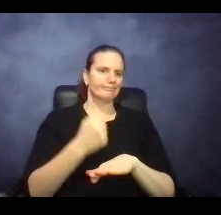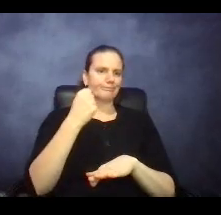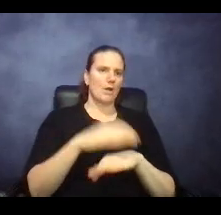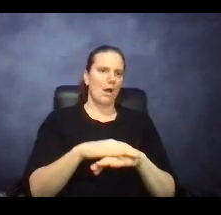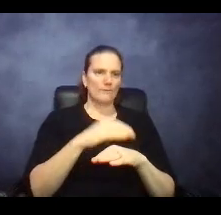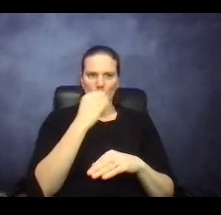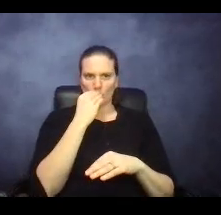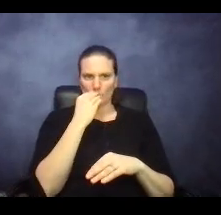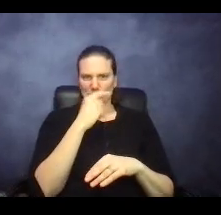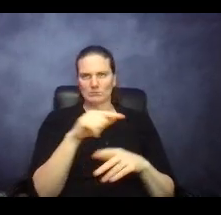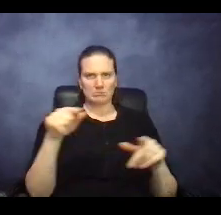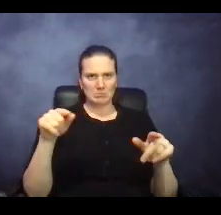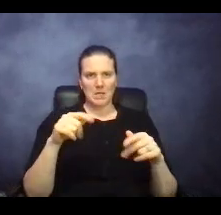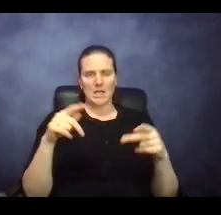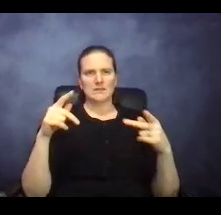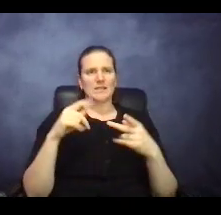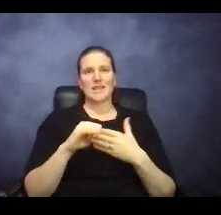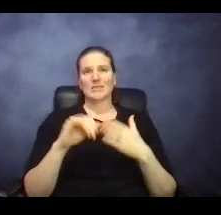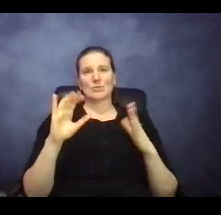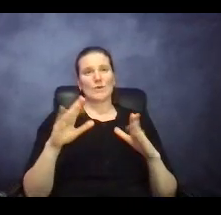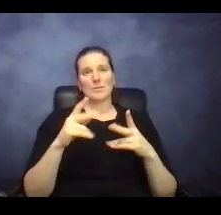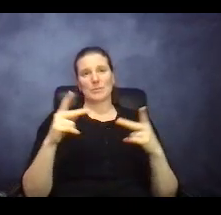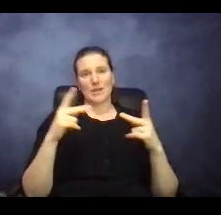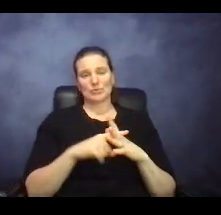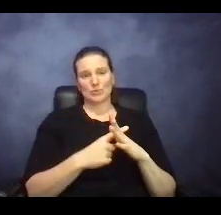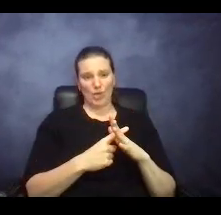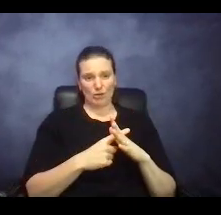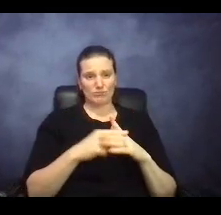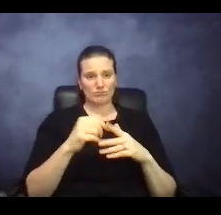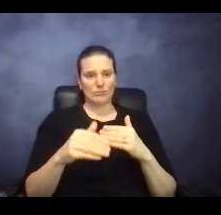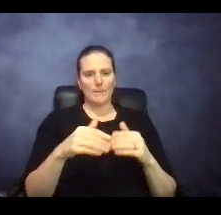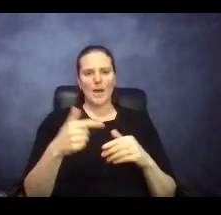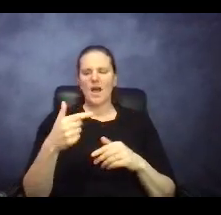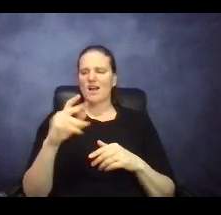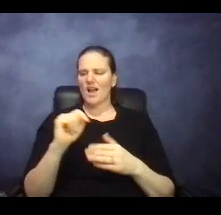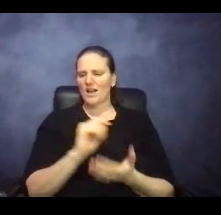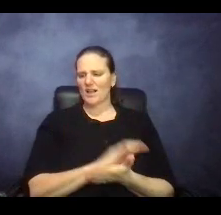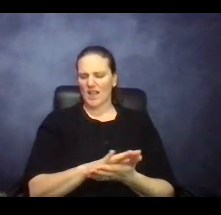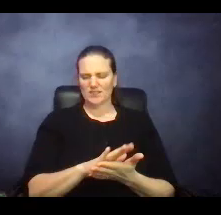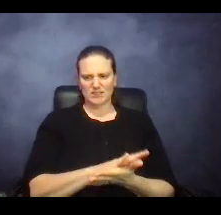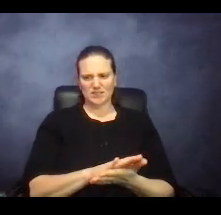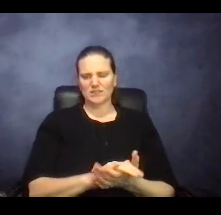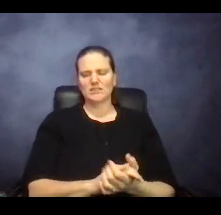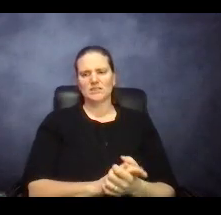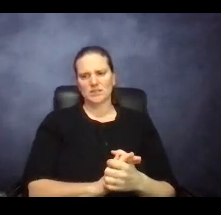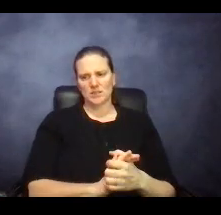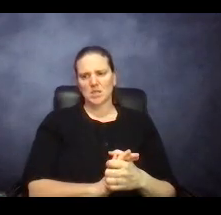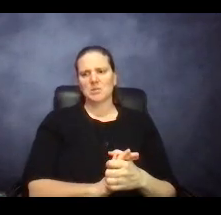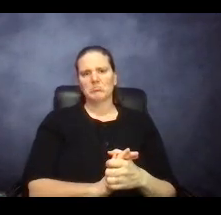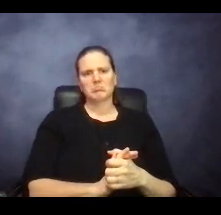So that's a great place to start really simply. But as far as like a gut cleanse, I don't do that.